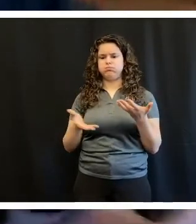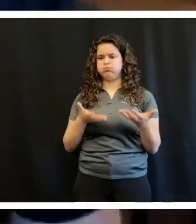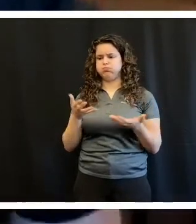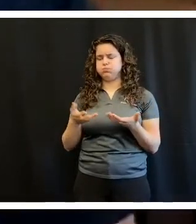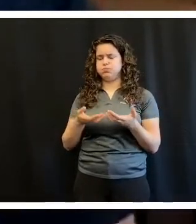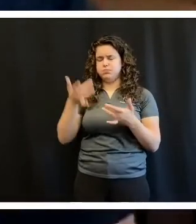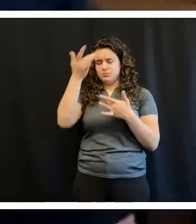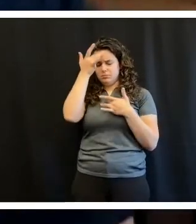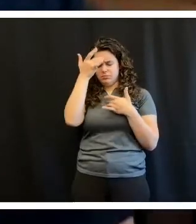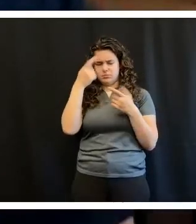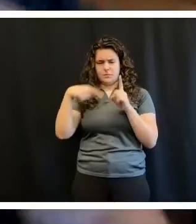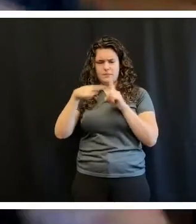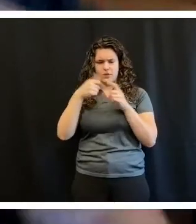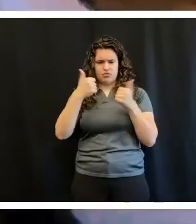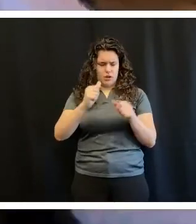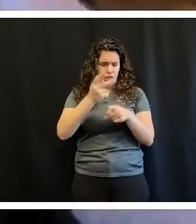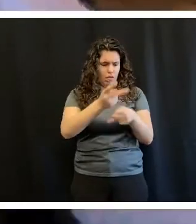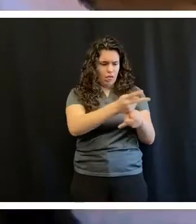it's gotta be amazingly tough.